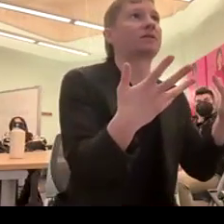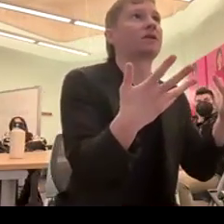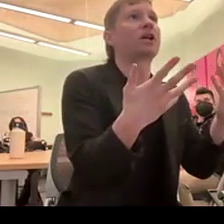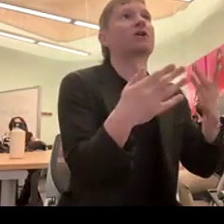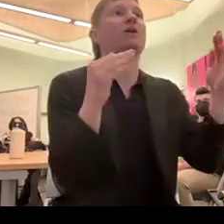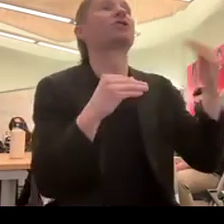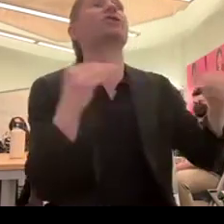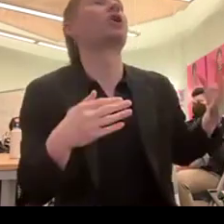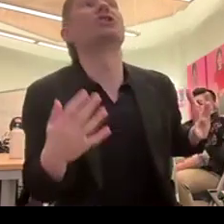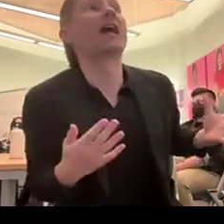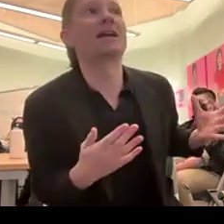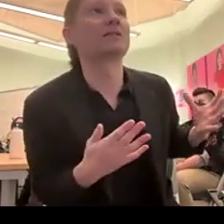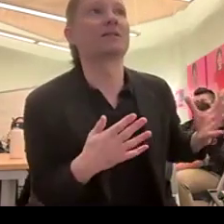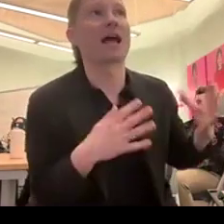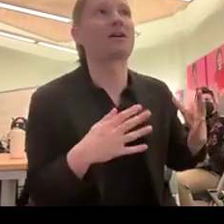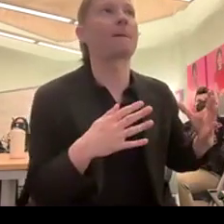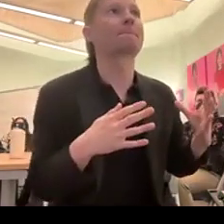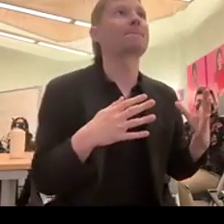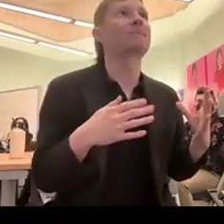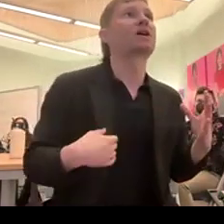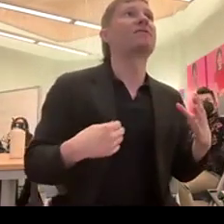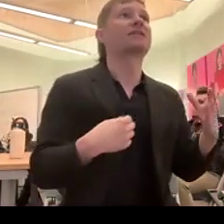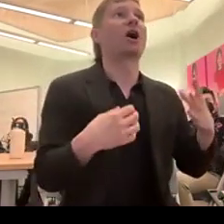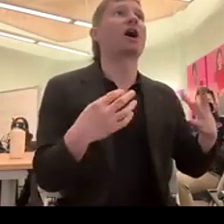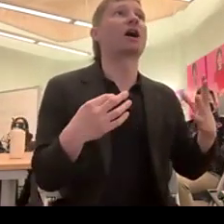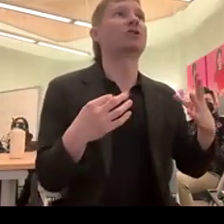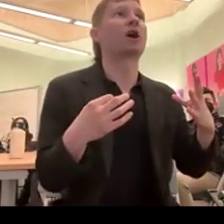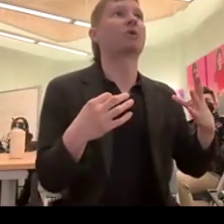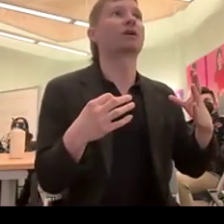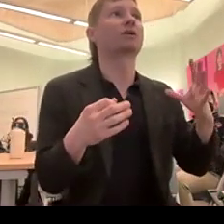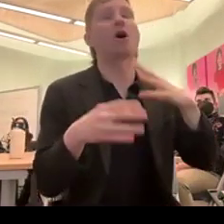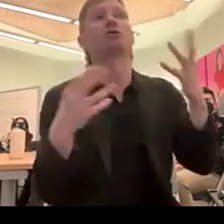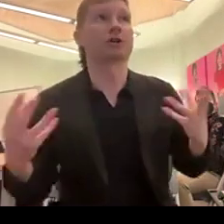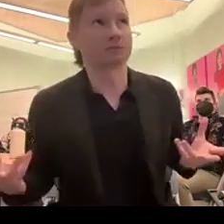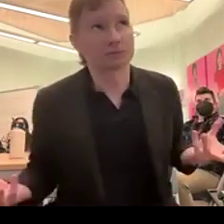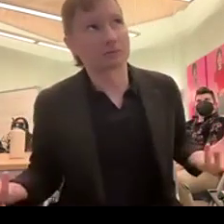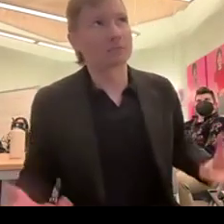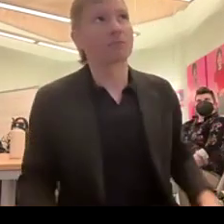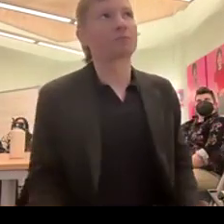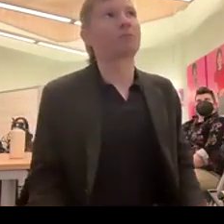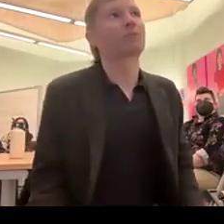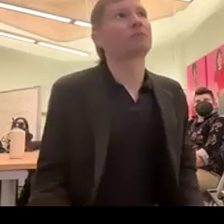matter. I mean, we all can agree to do that. So, you know, I don't have to negotiate that at all,